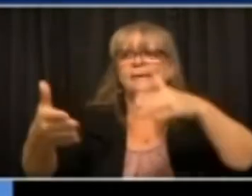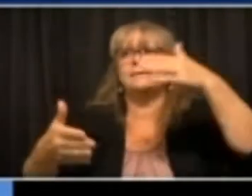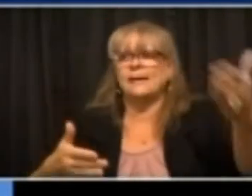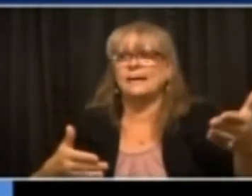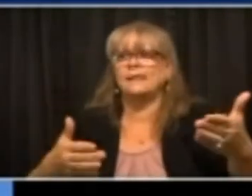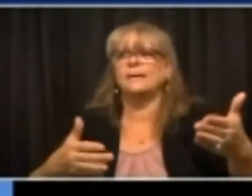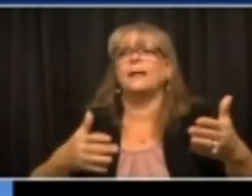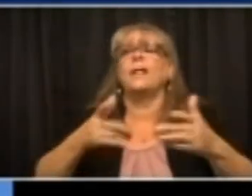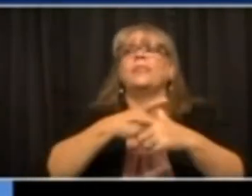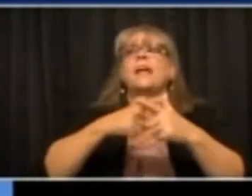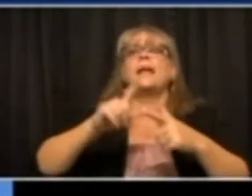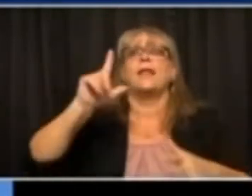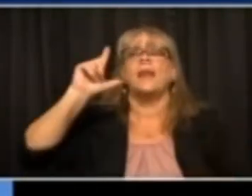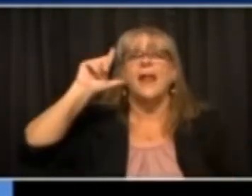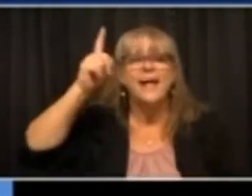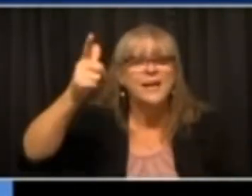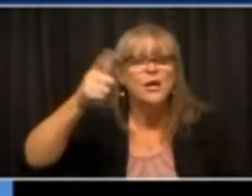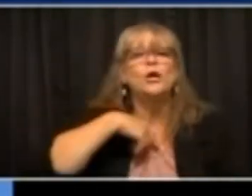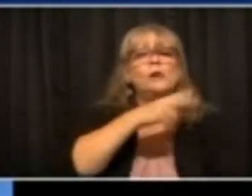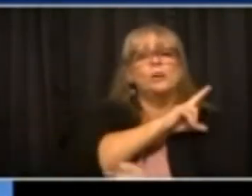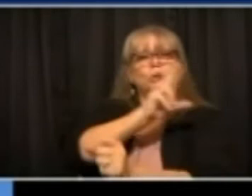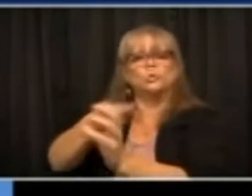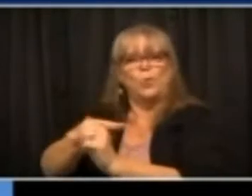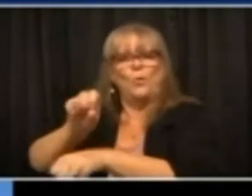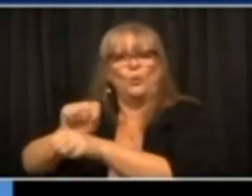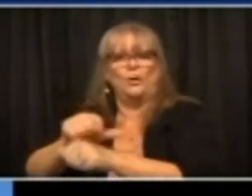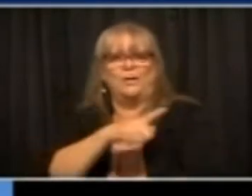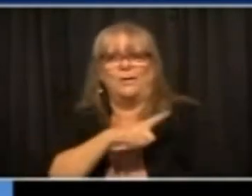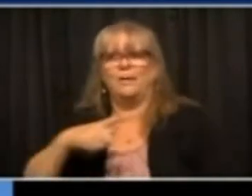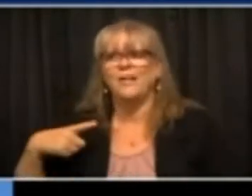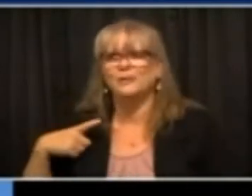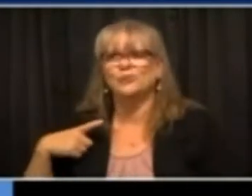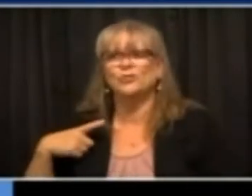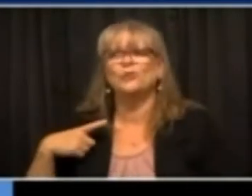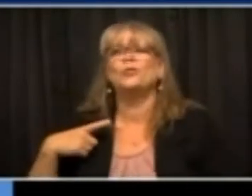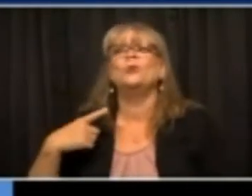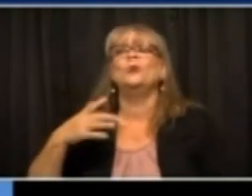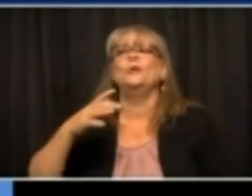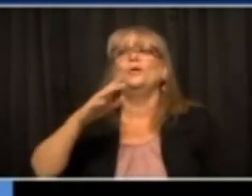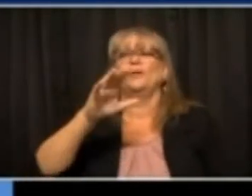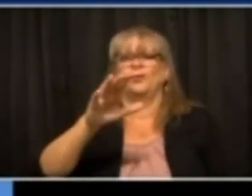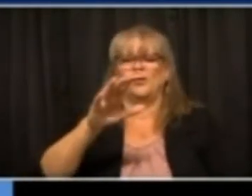and have kept my certification as a type 2 wildland firefighter for the over